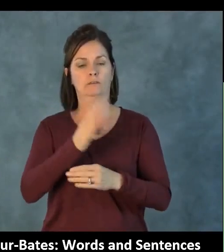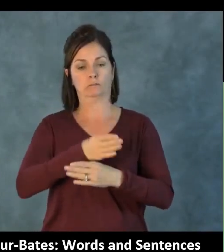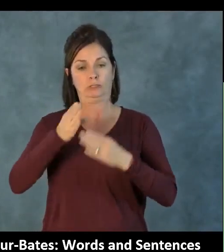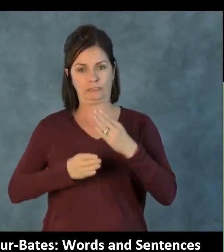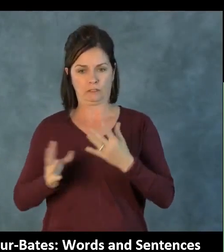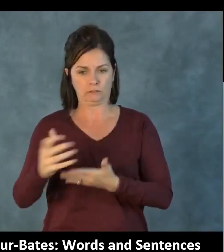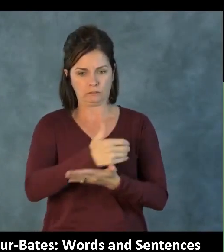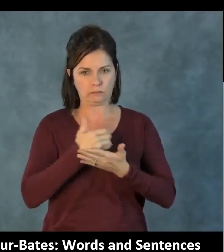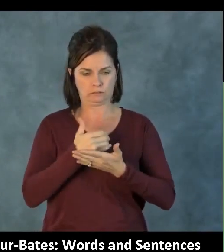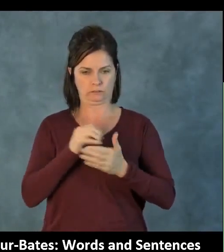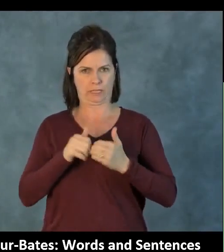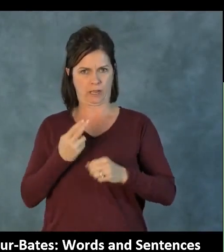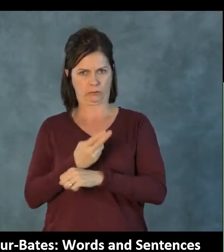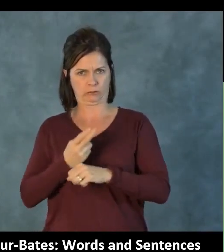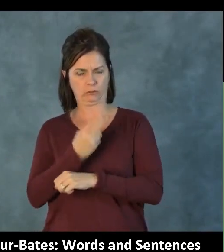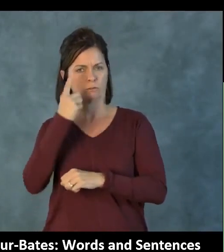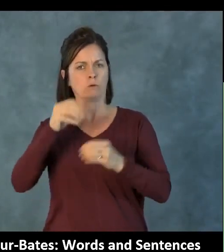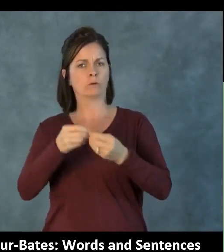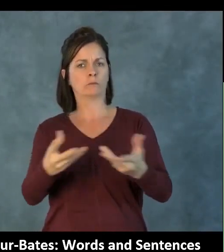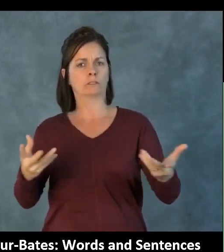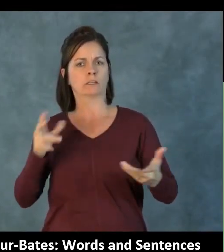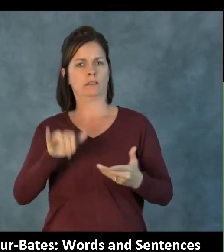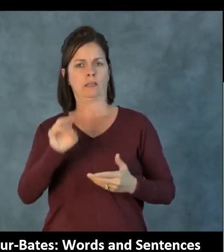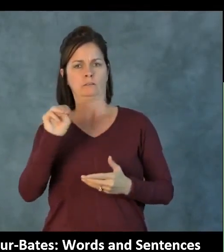the MacArthur: Words and Sentences.